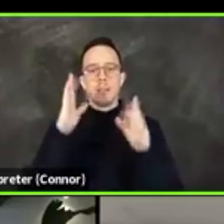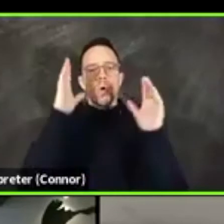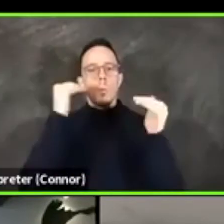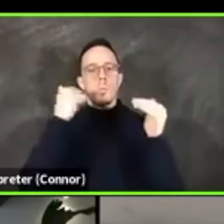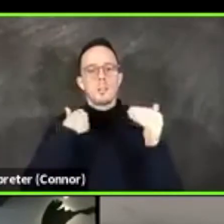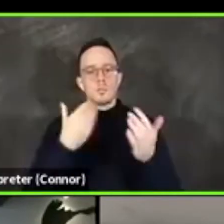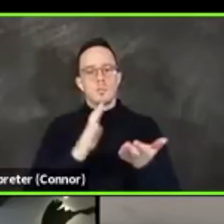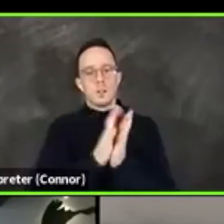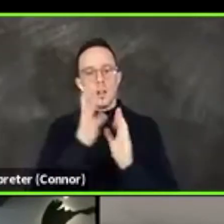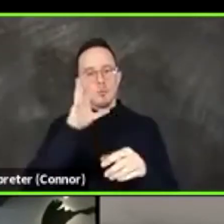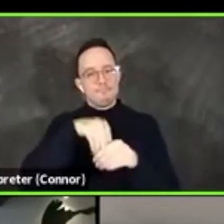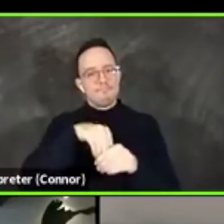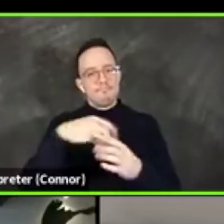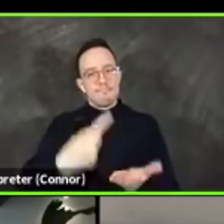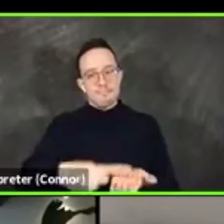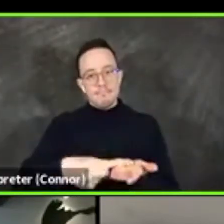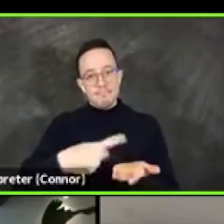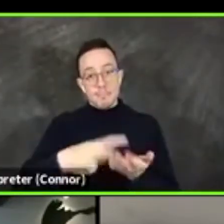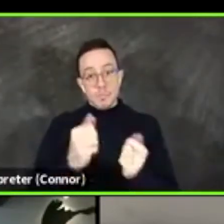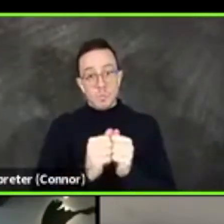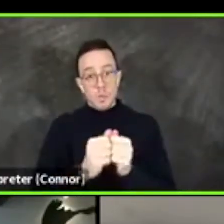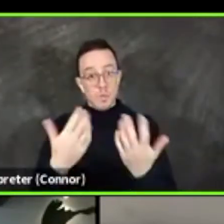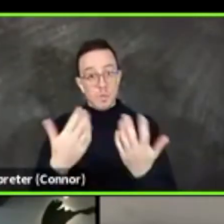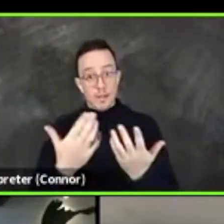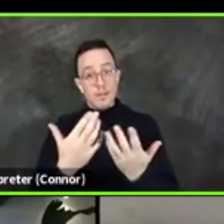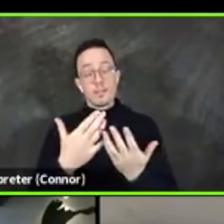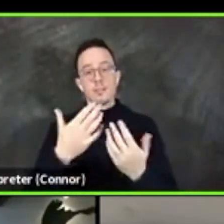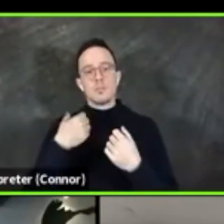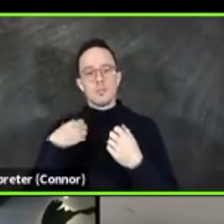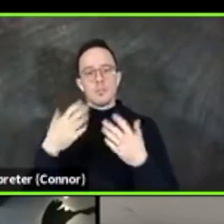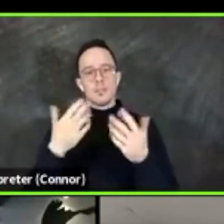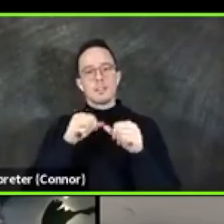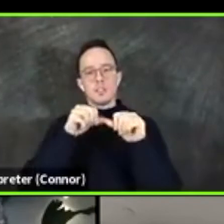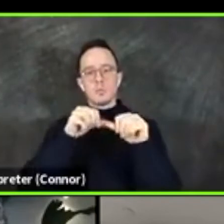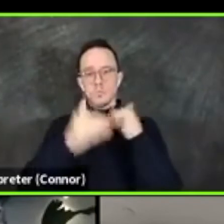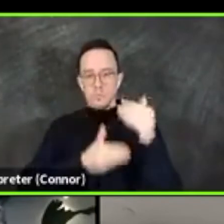IN IS THE KIND OF UNFOLDING OF THESE COMPLICATIONS